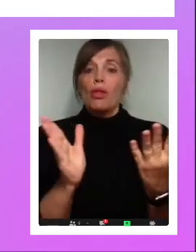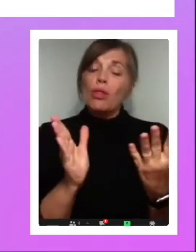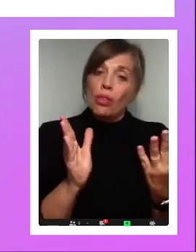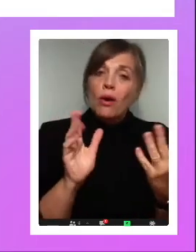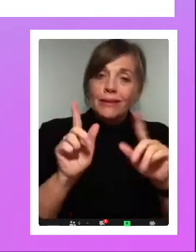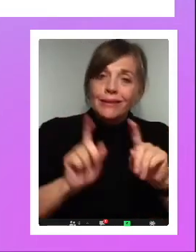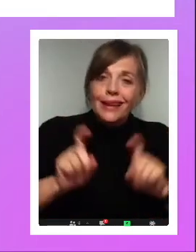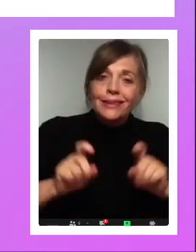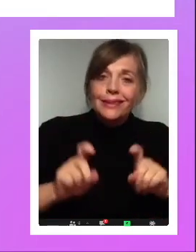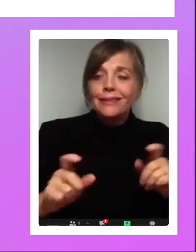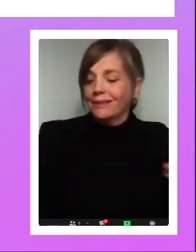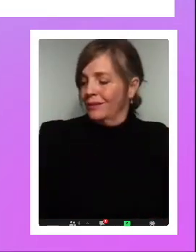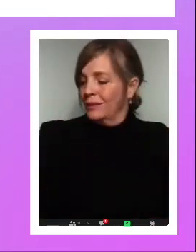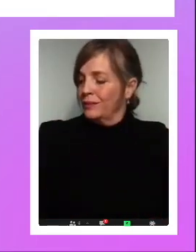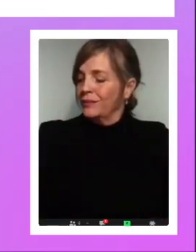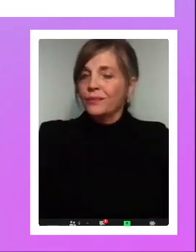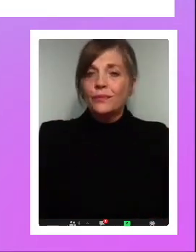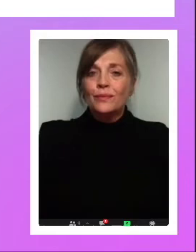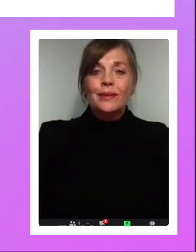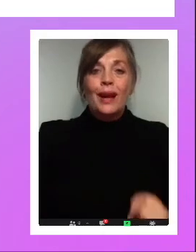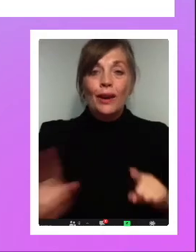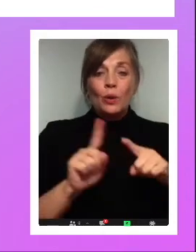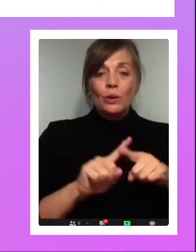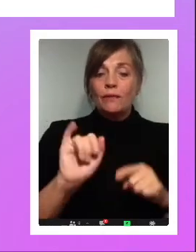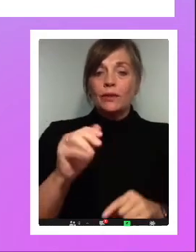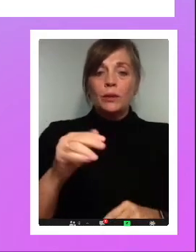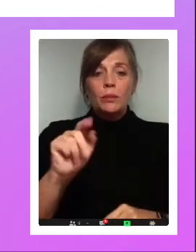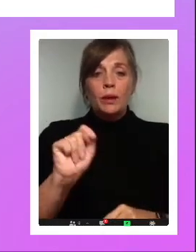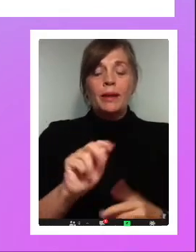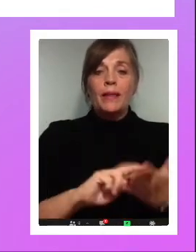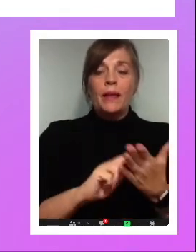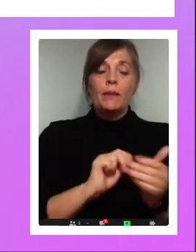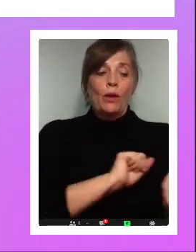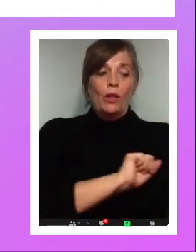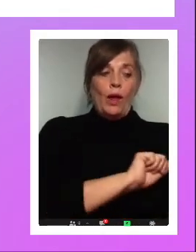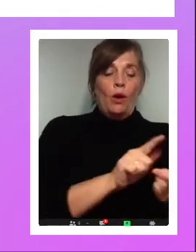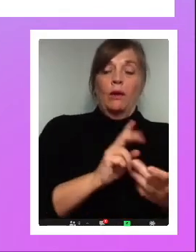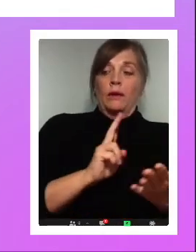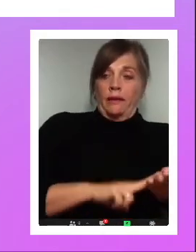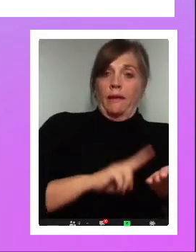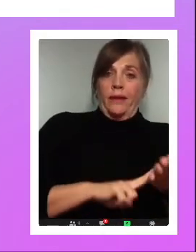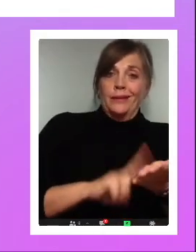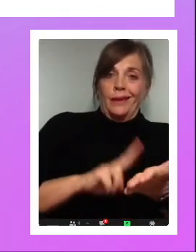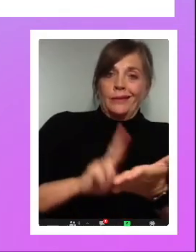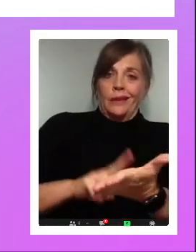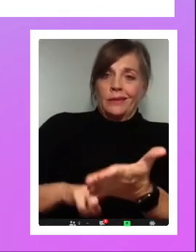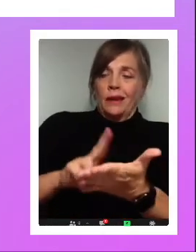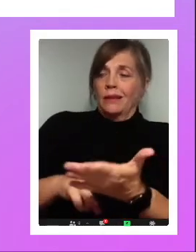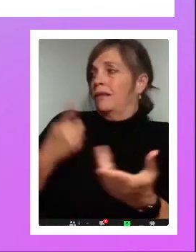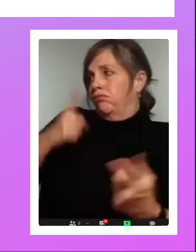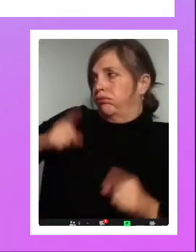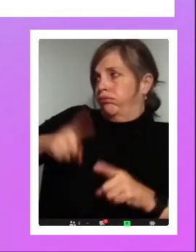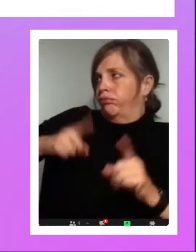and so that means everybody has to sign up to keep confidential that which is being tested